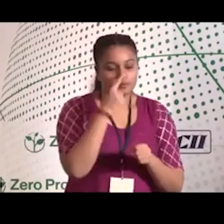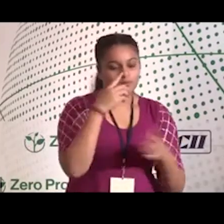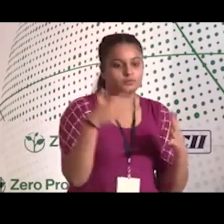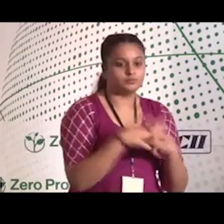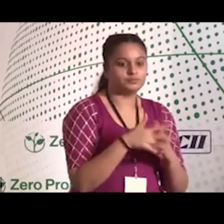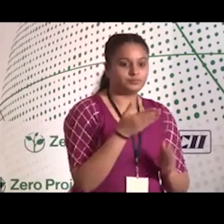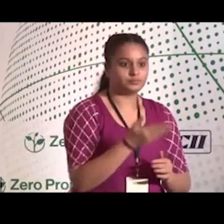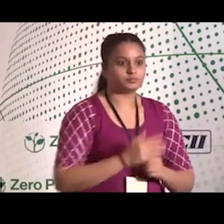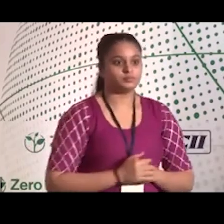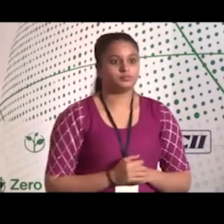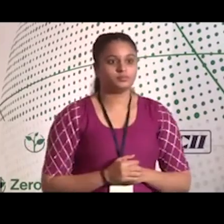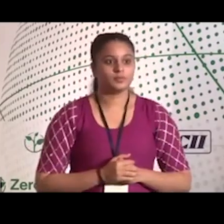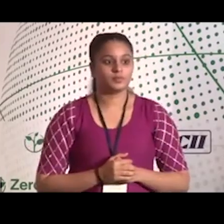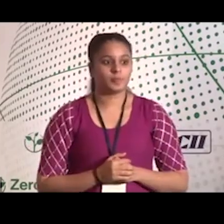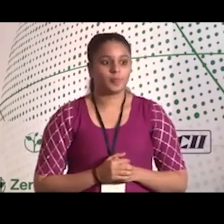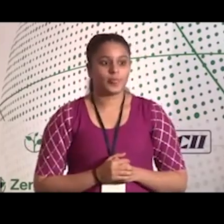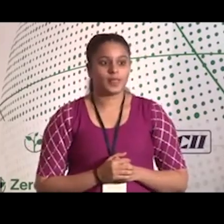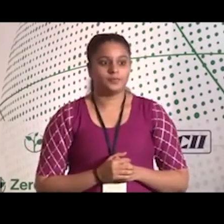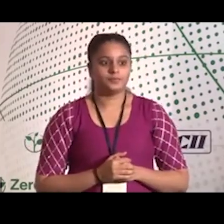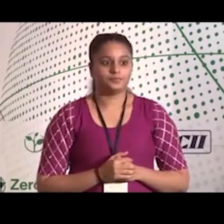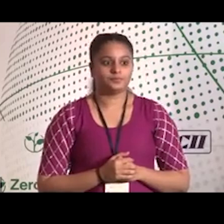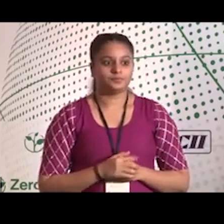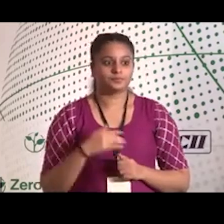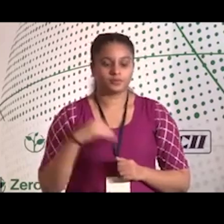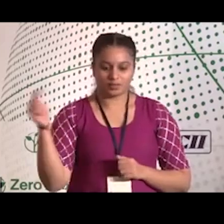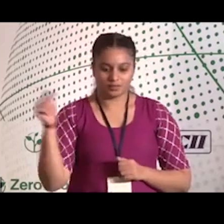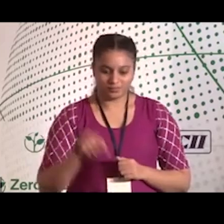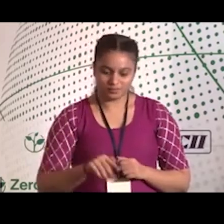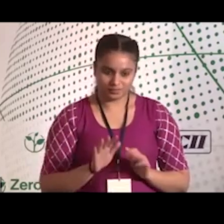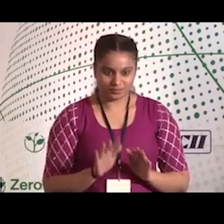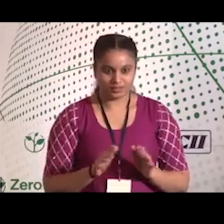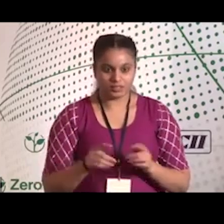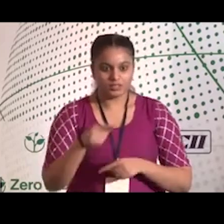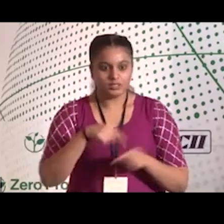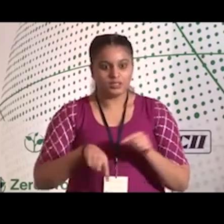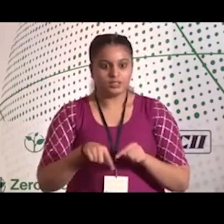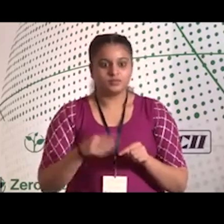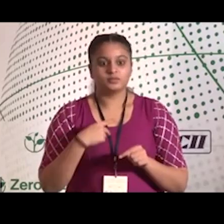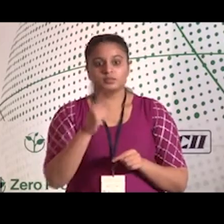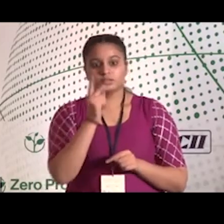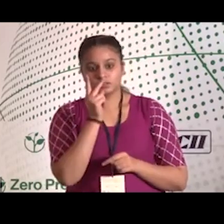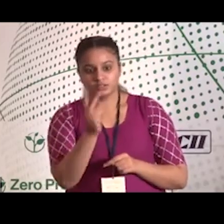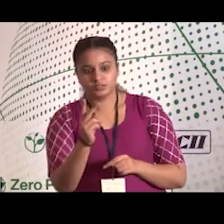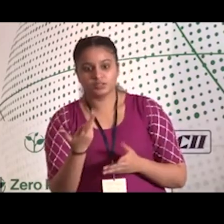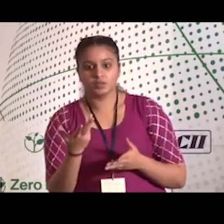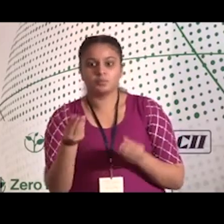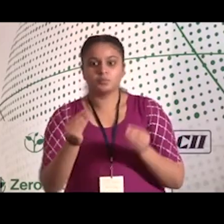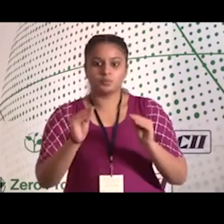So this is where I come from and really looking forward for more collaborations.